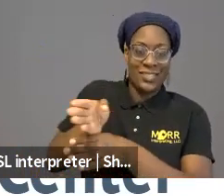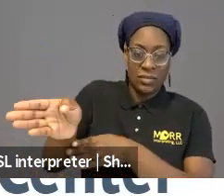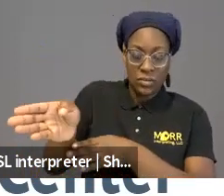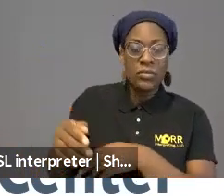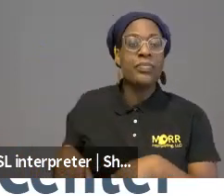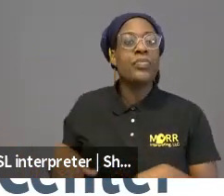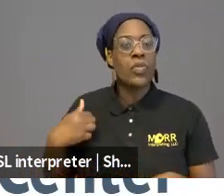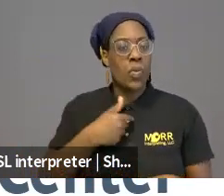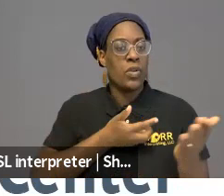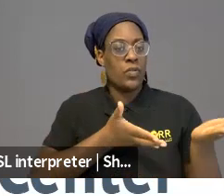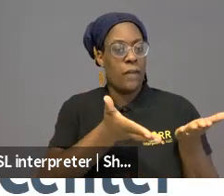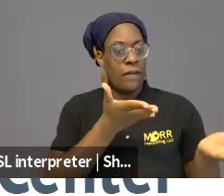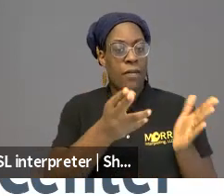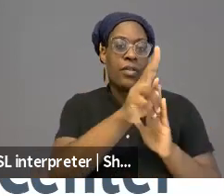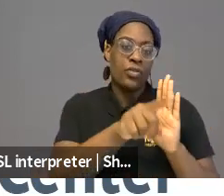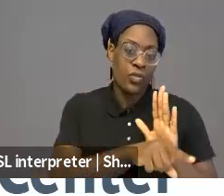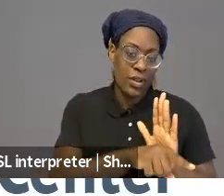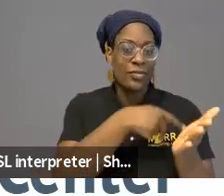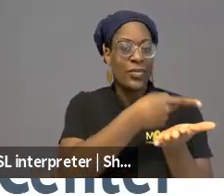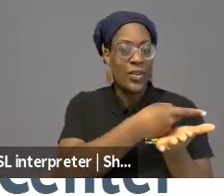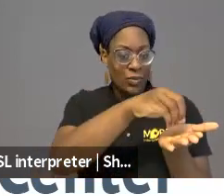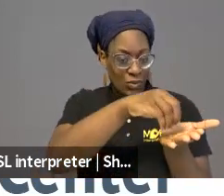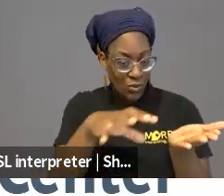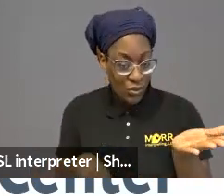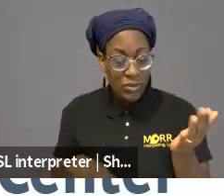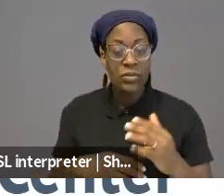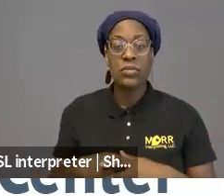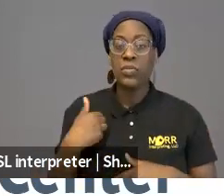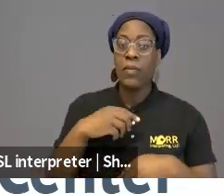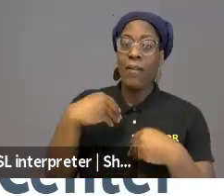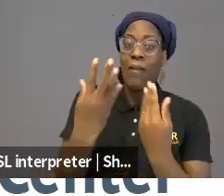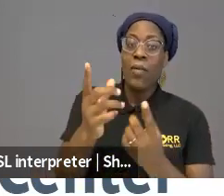including many students who are working on degrees entirely online (and this was even the